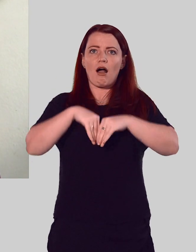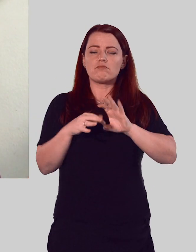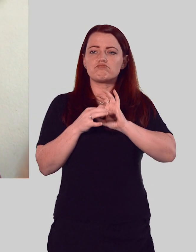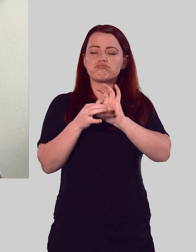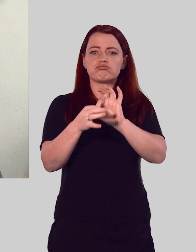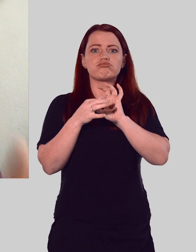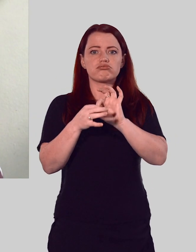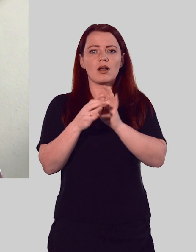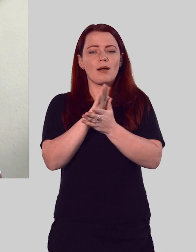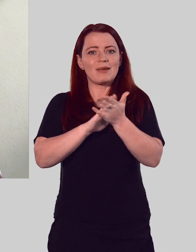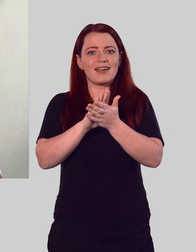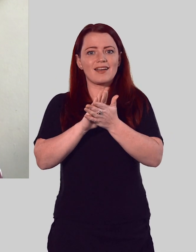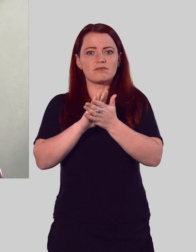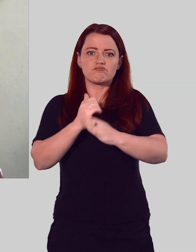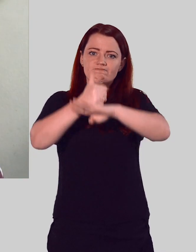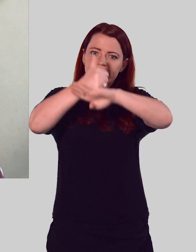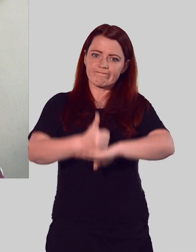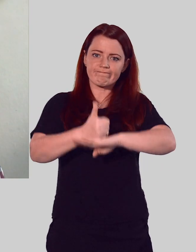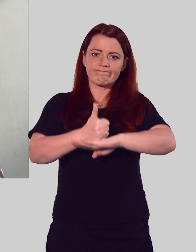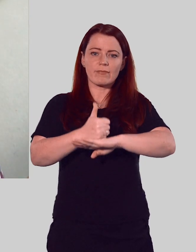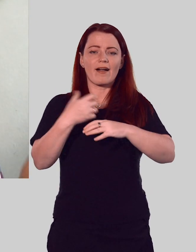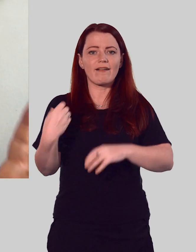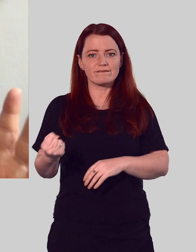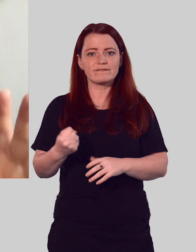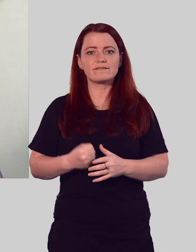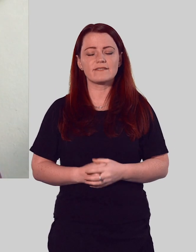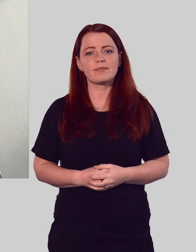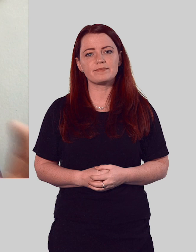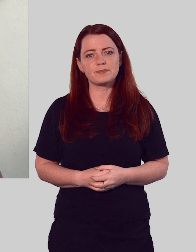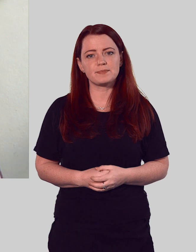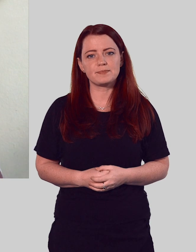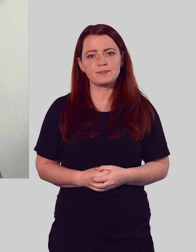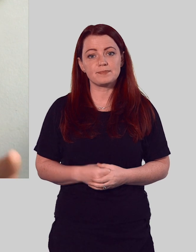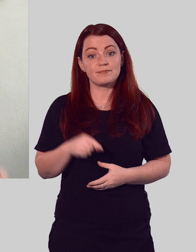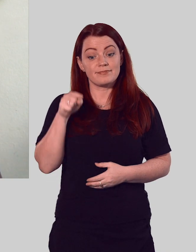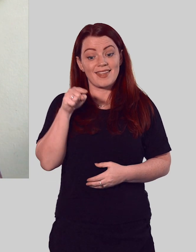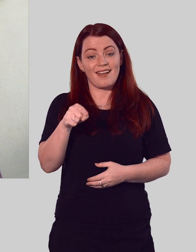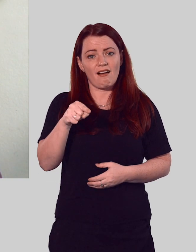on a solid foundation. Here the gesture was for people from the